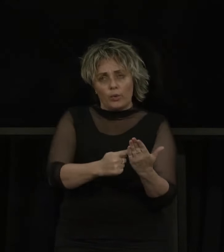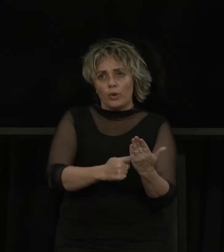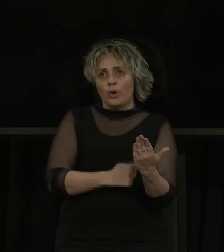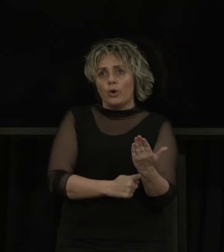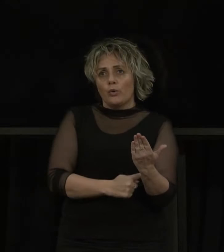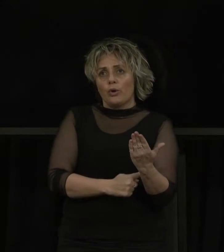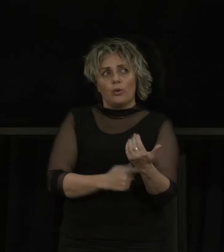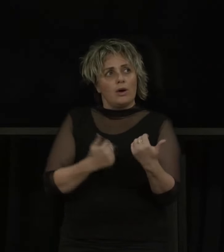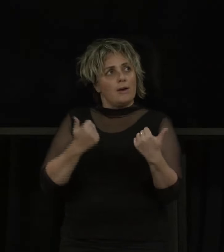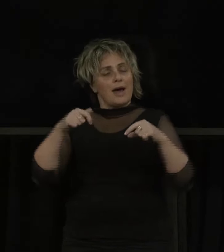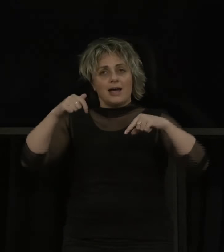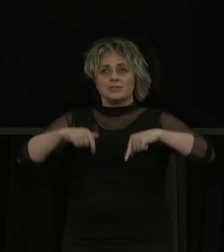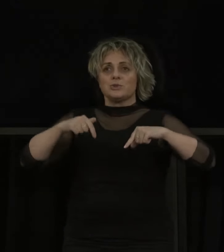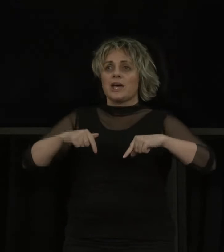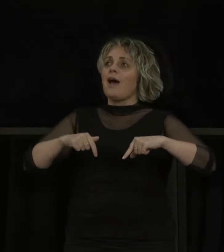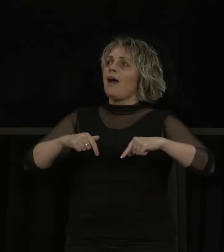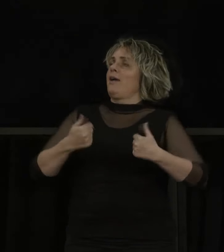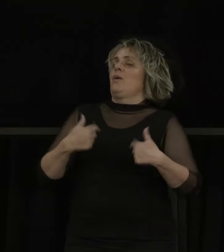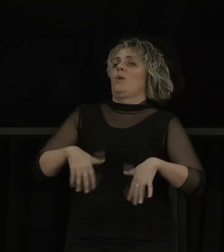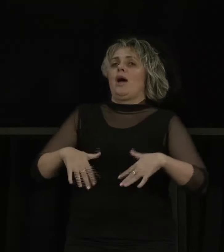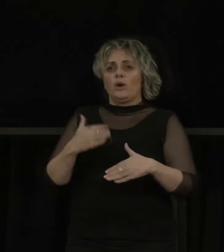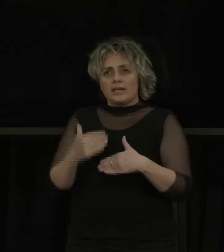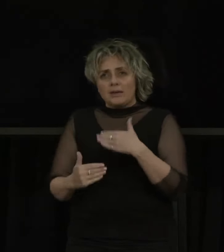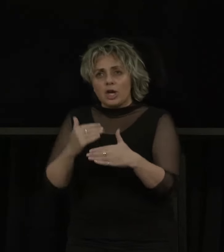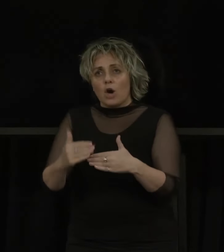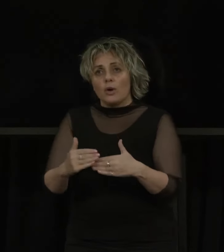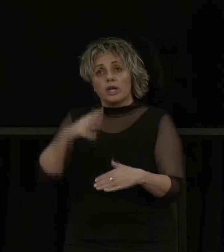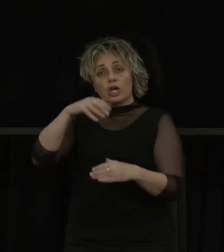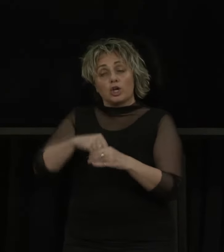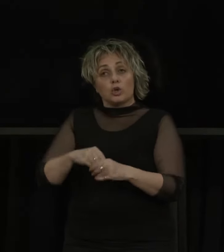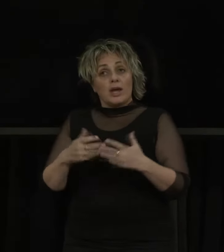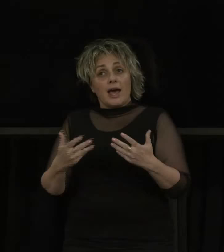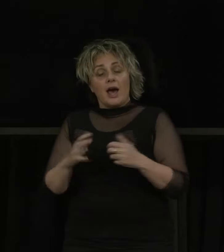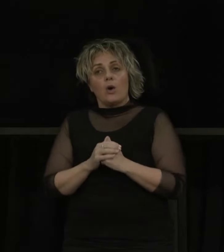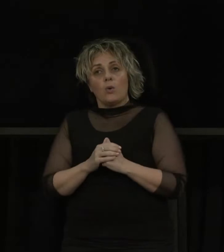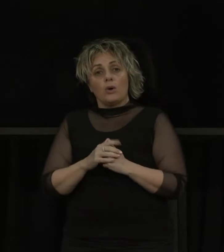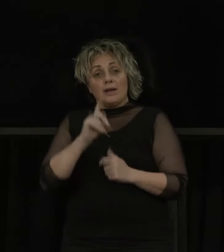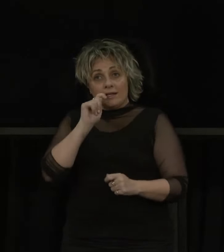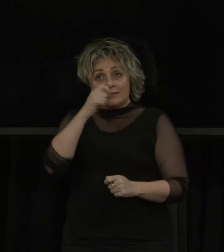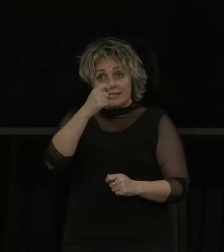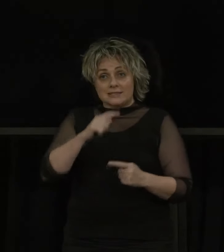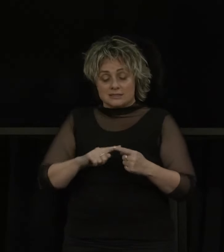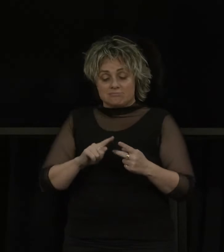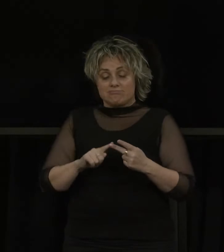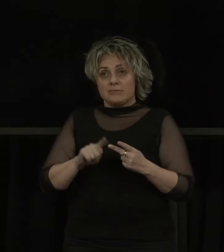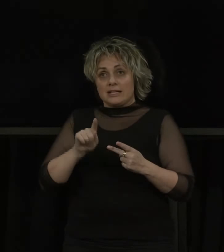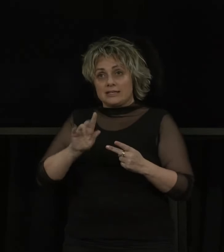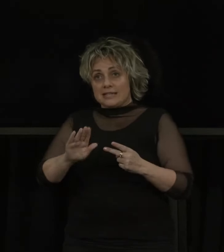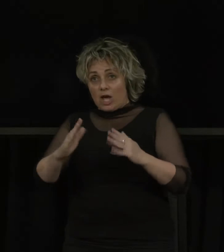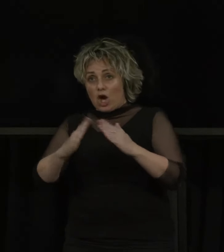We do ask that everyone keeps up good habits that help? Helped us deal with cases of